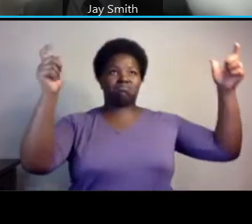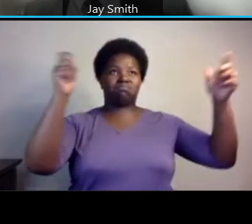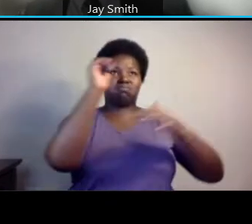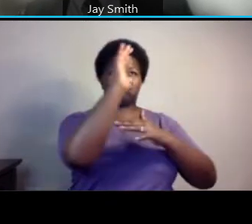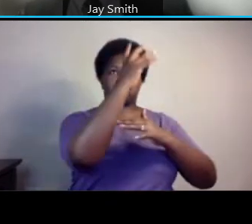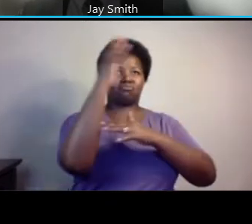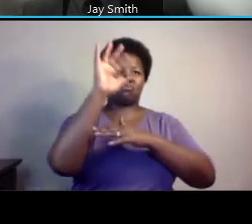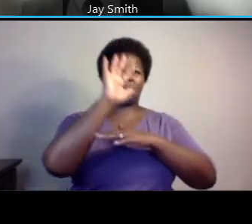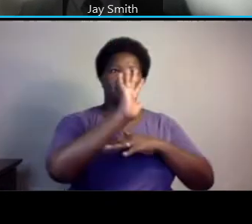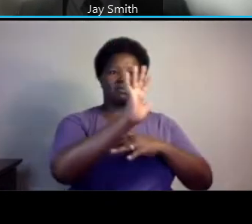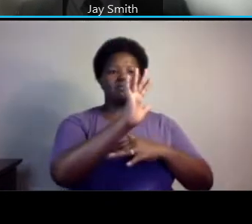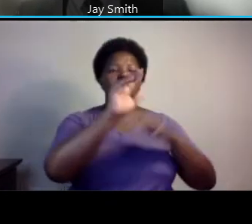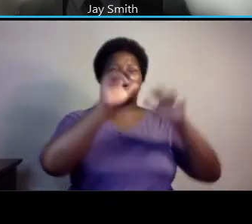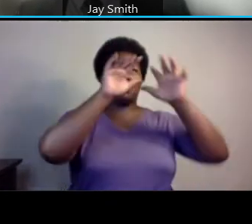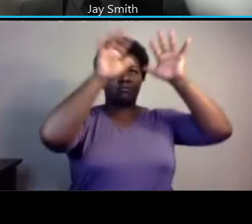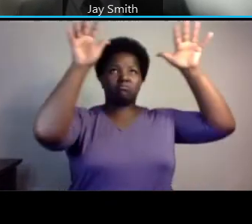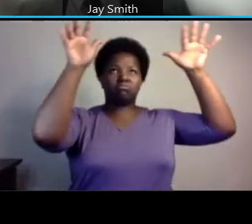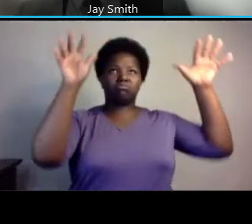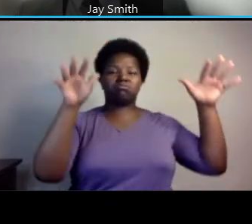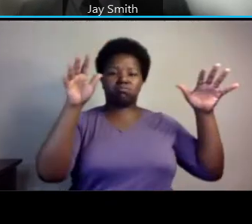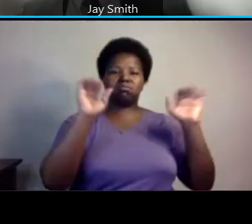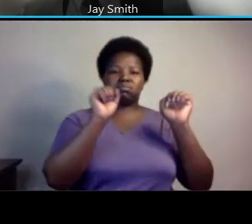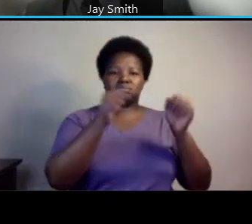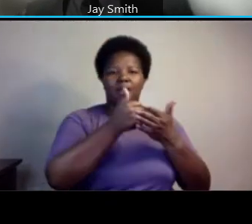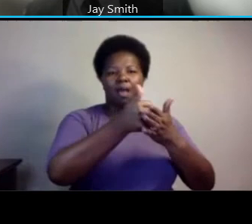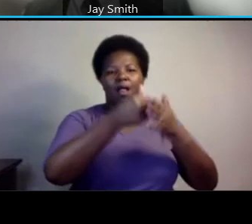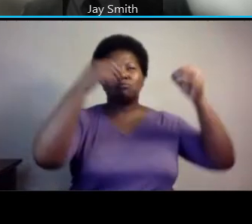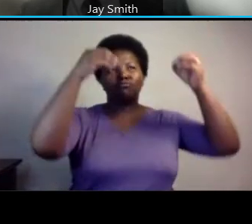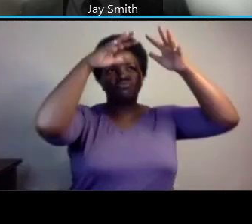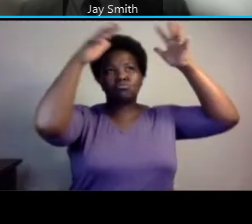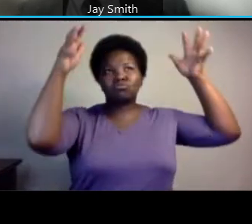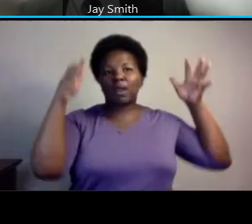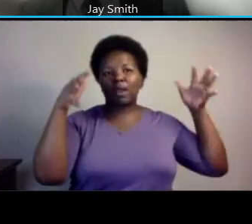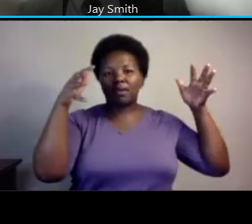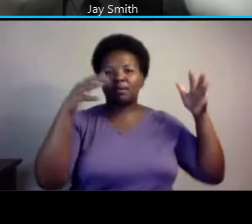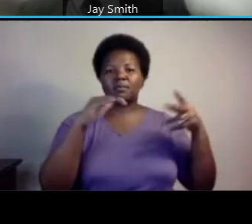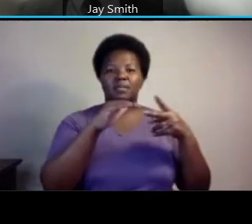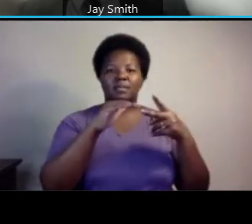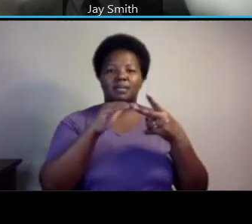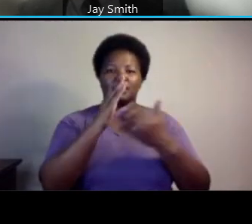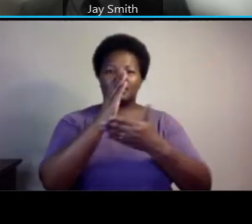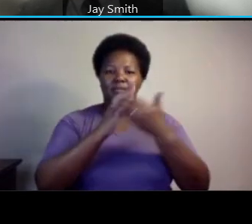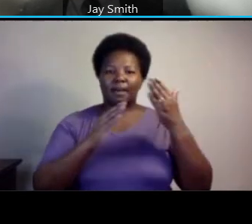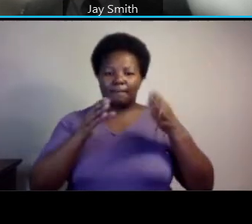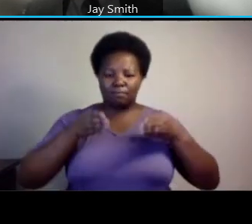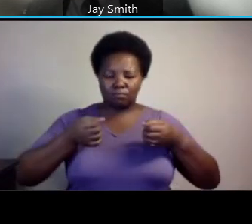shade we're providing the uh especially on the streets we're providing a minimum of six